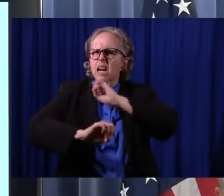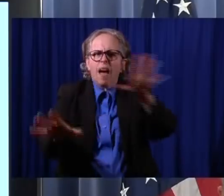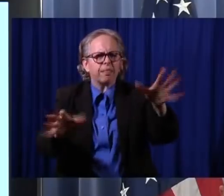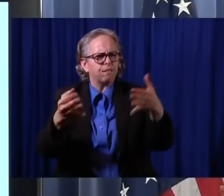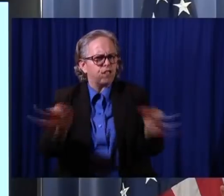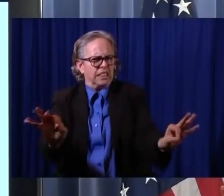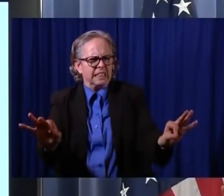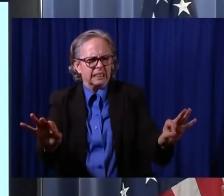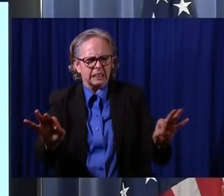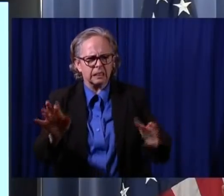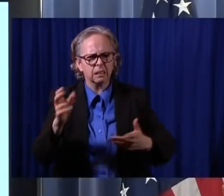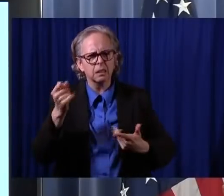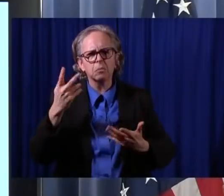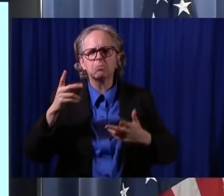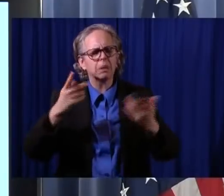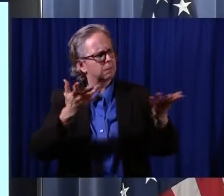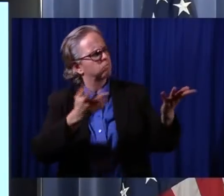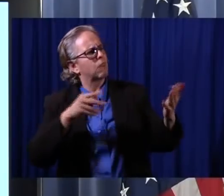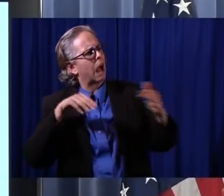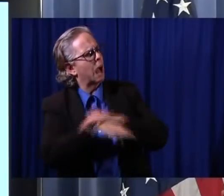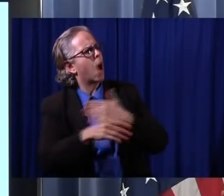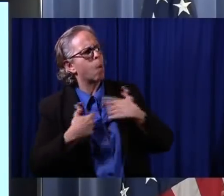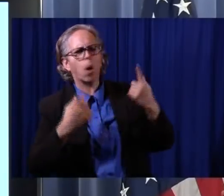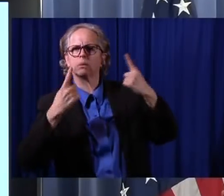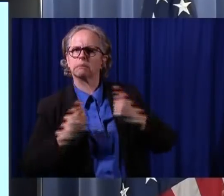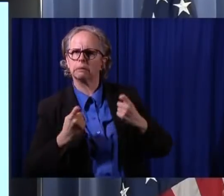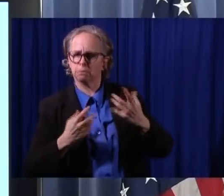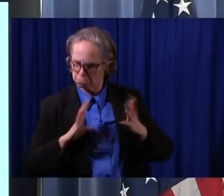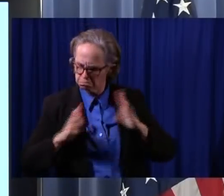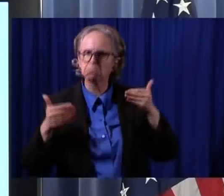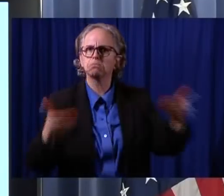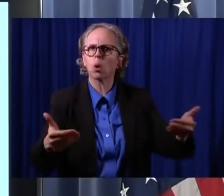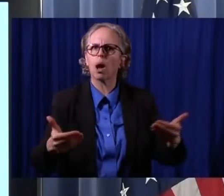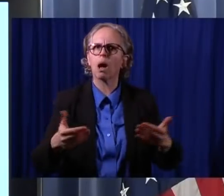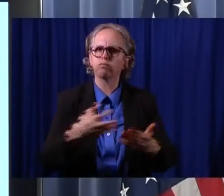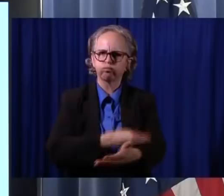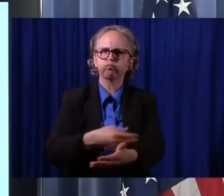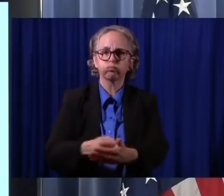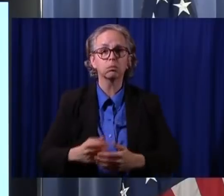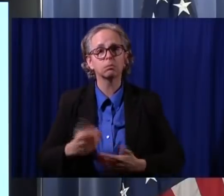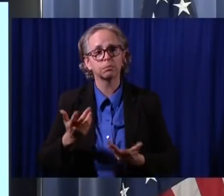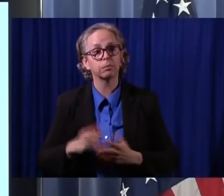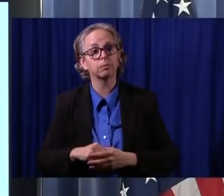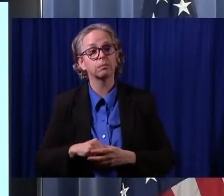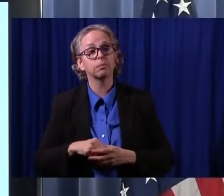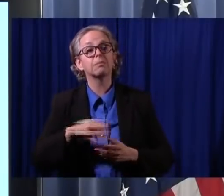THERE PERMANENTLY AND THESE ARE A COUPLE PICTURES FROM FRIDAY WHEN POP UP TESTING SITES WERE